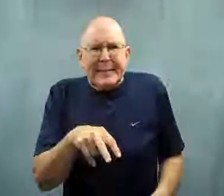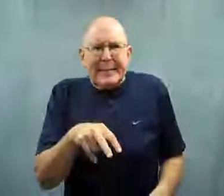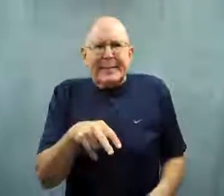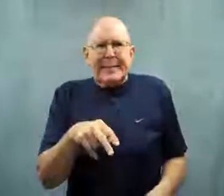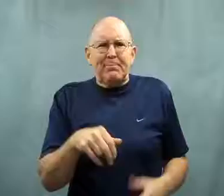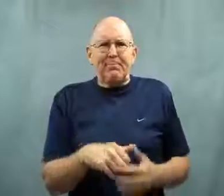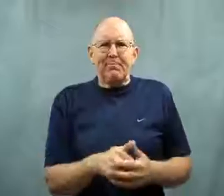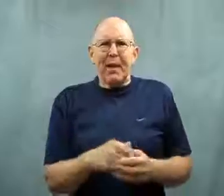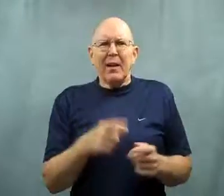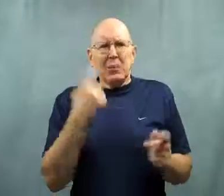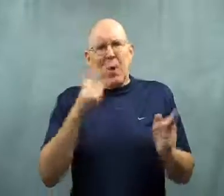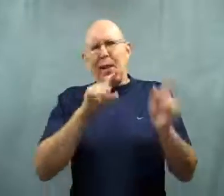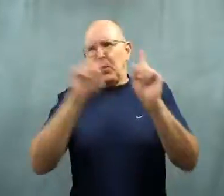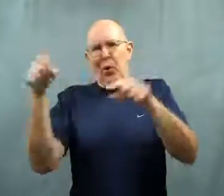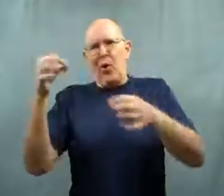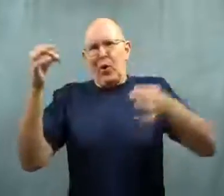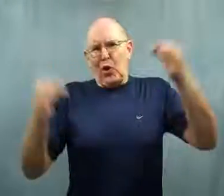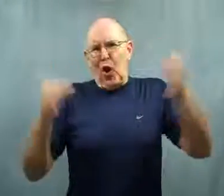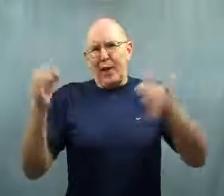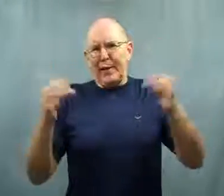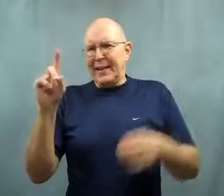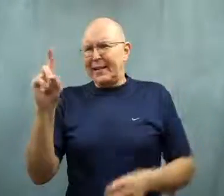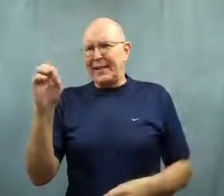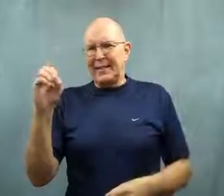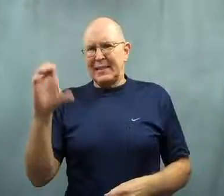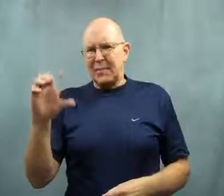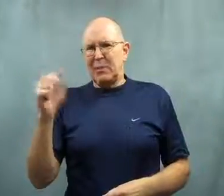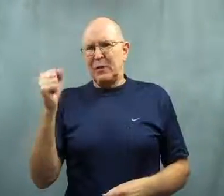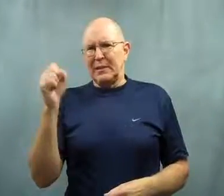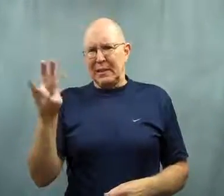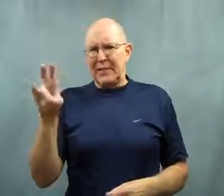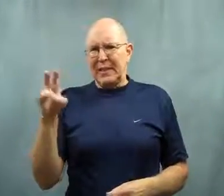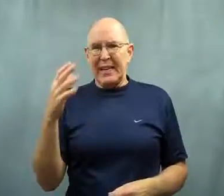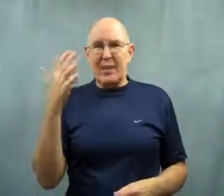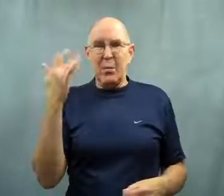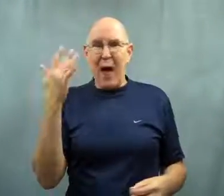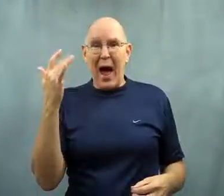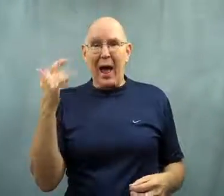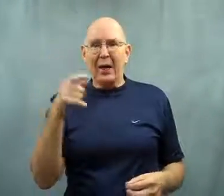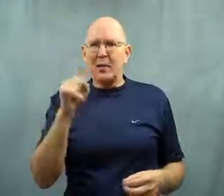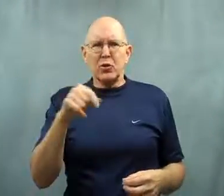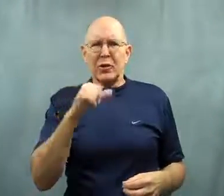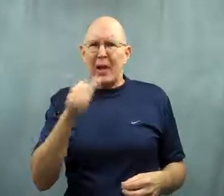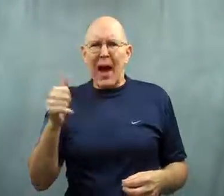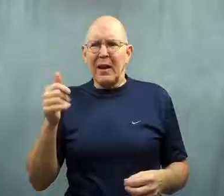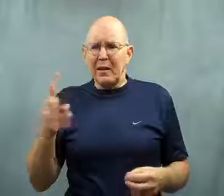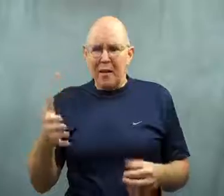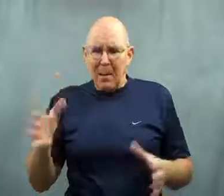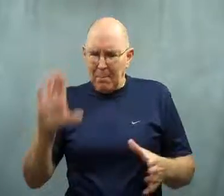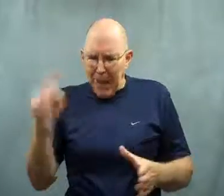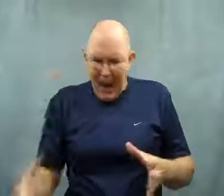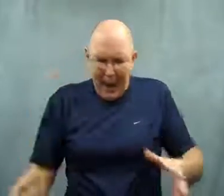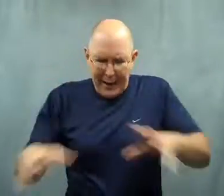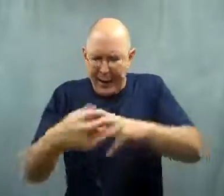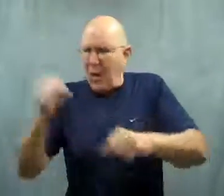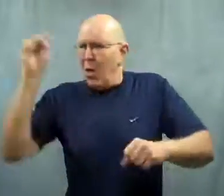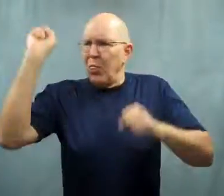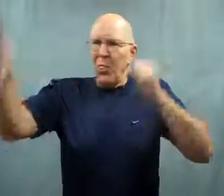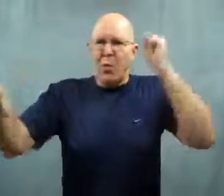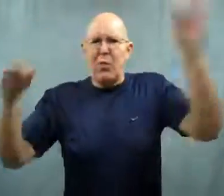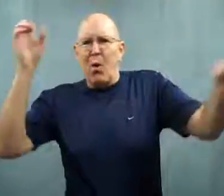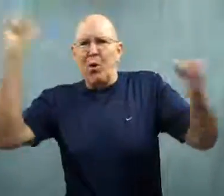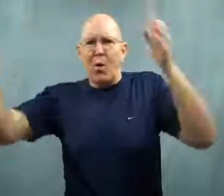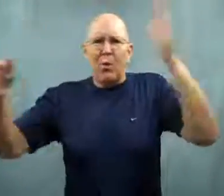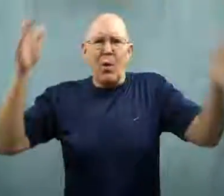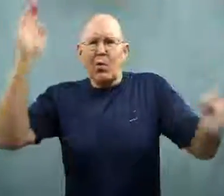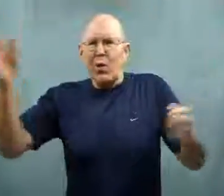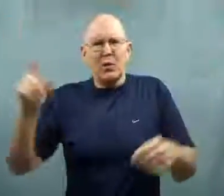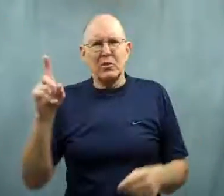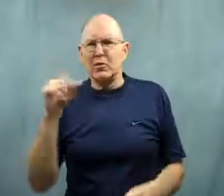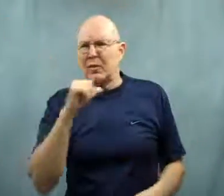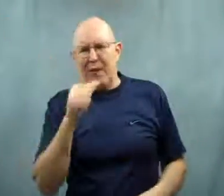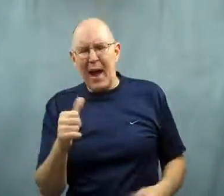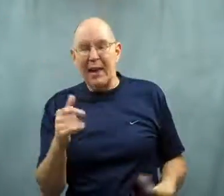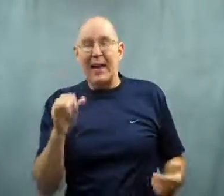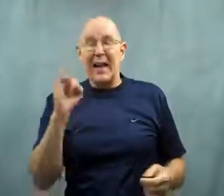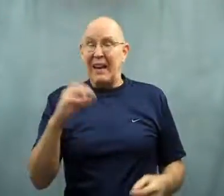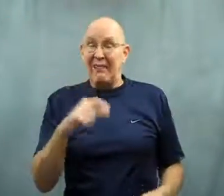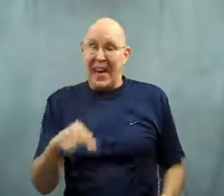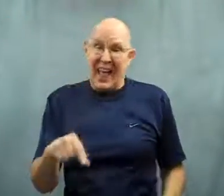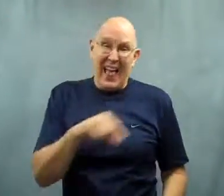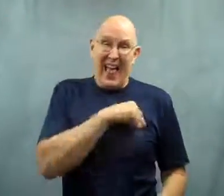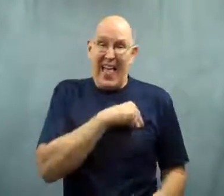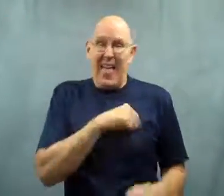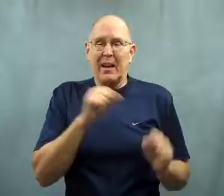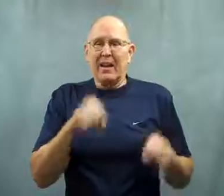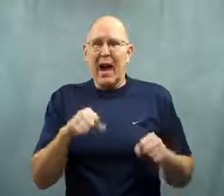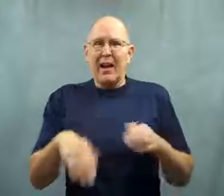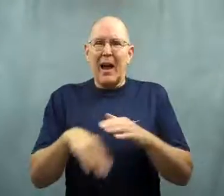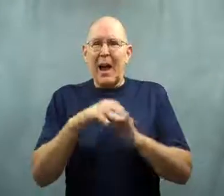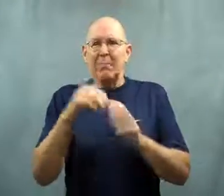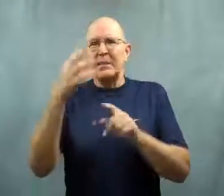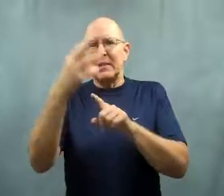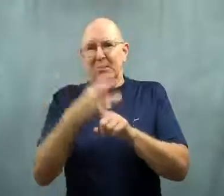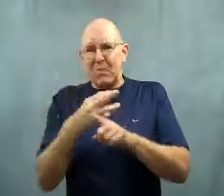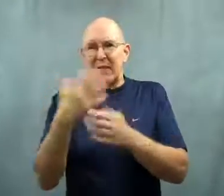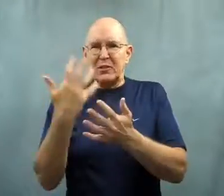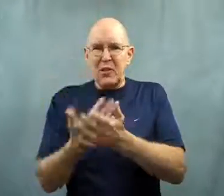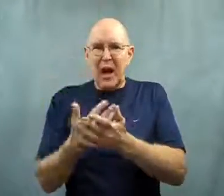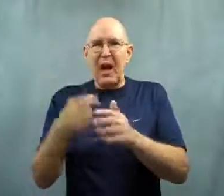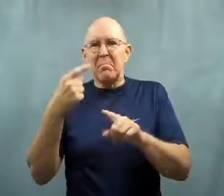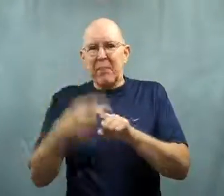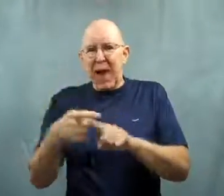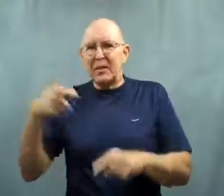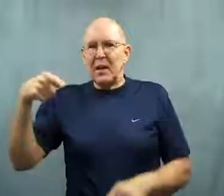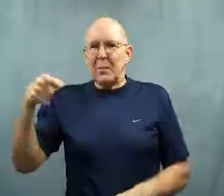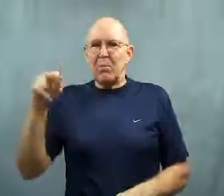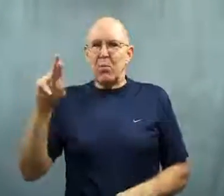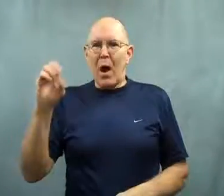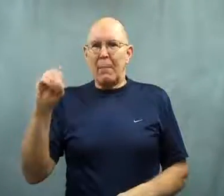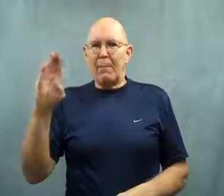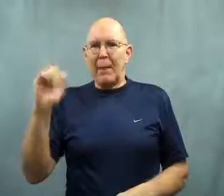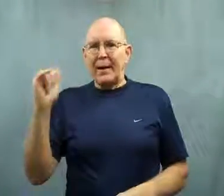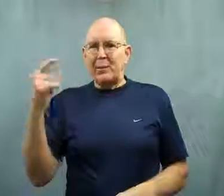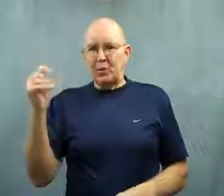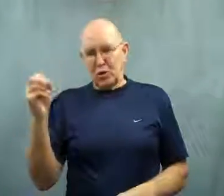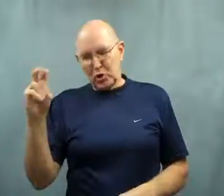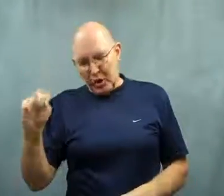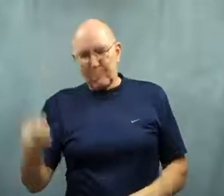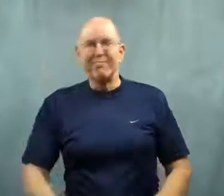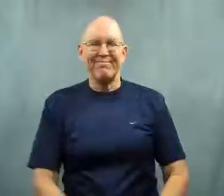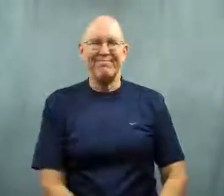He faces charges on December 17 for illegal dumping.